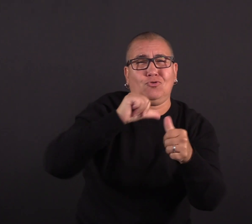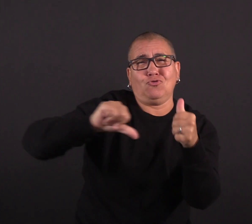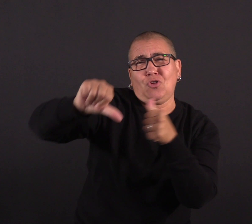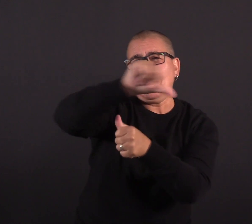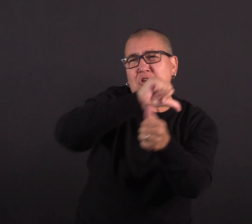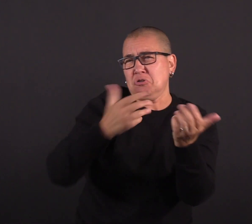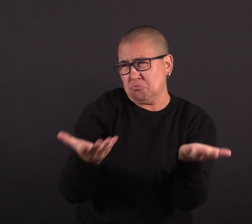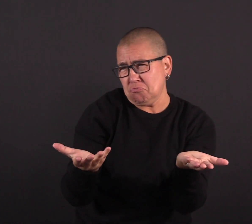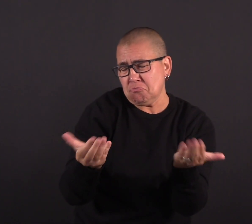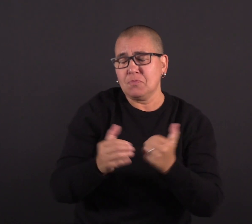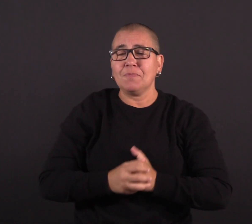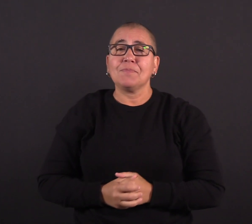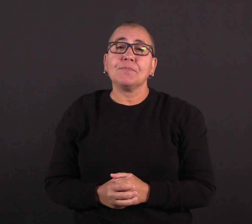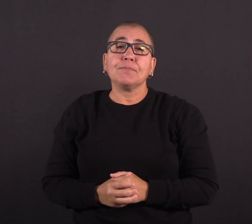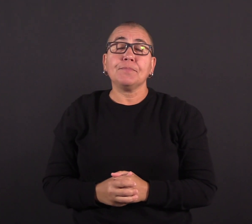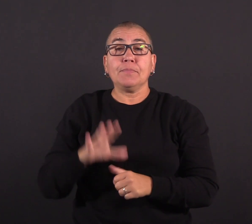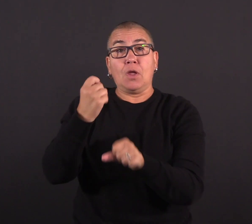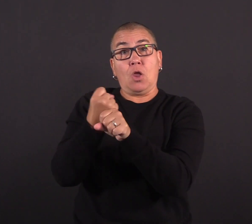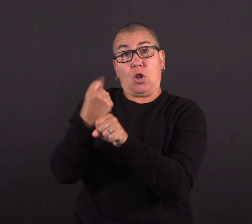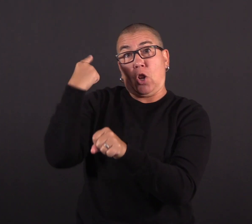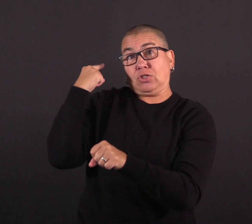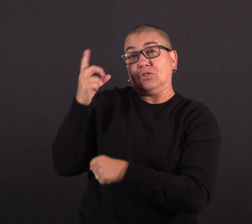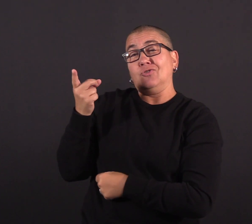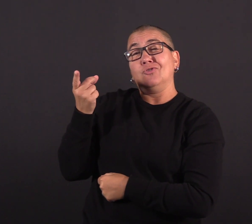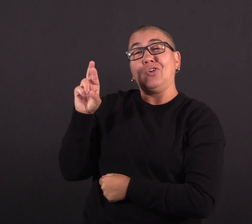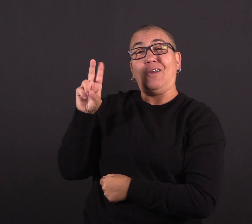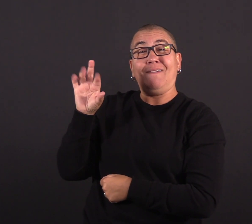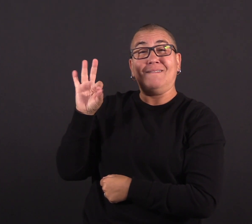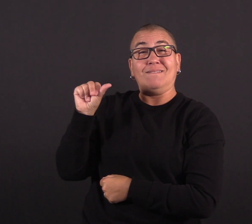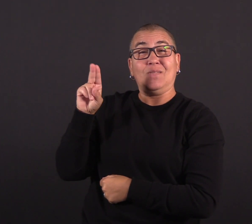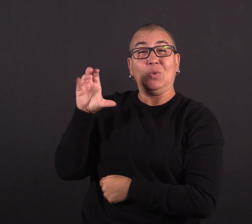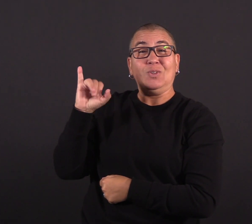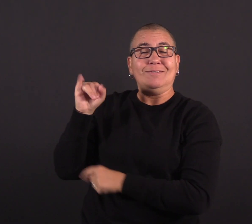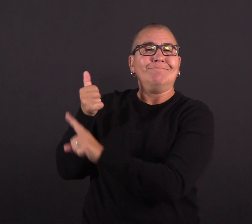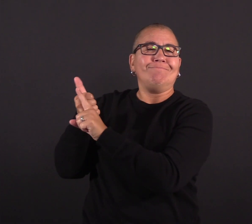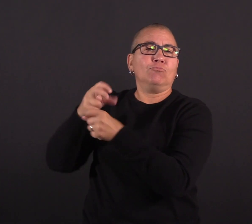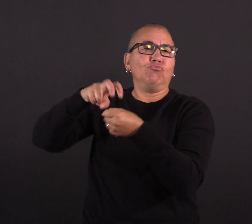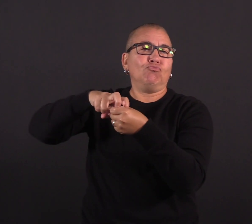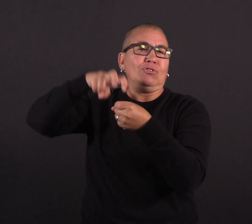down last year from his role as head of the National Institute of Allergy and Infectious